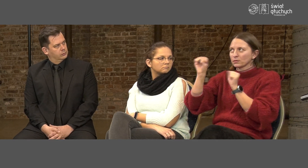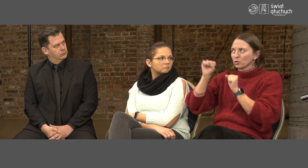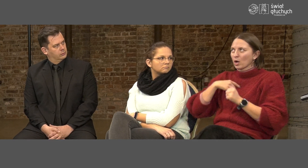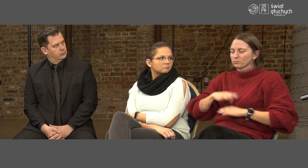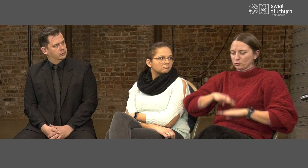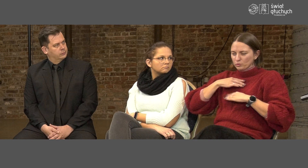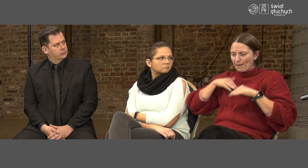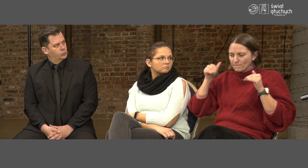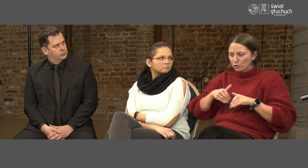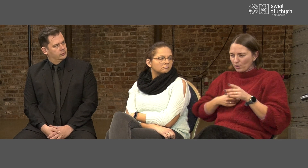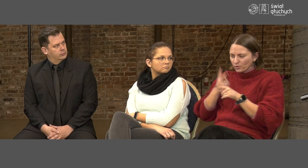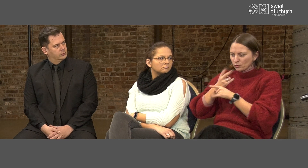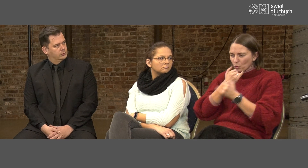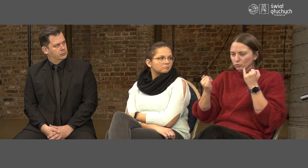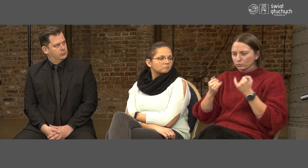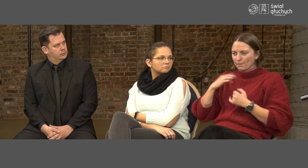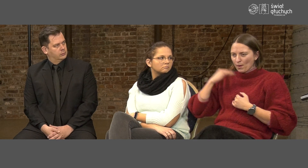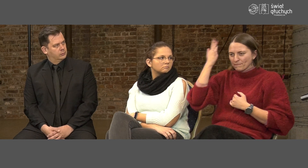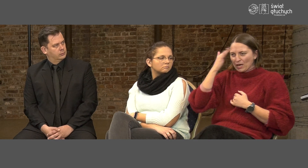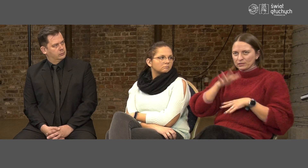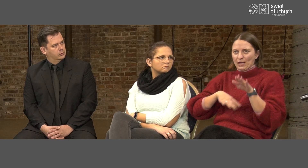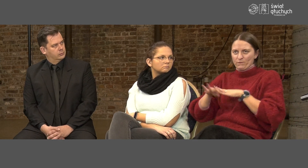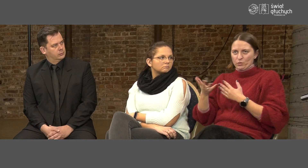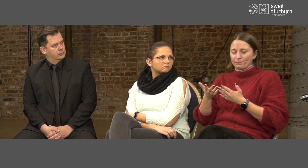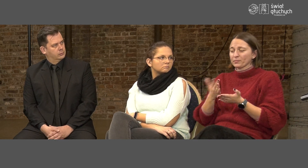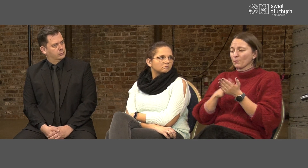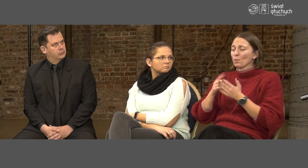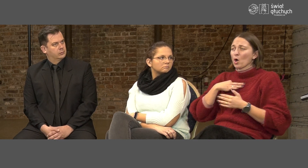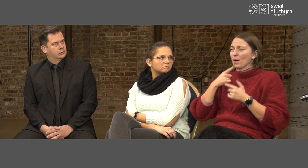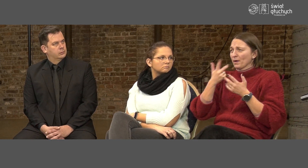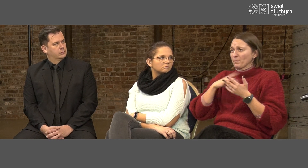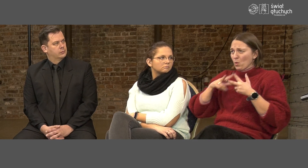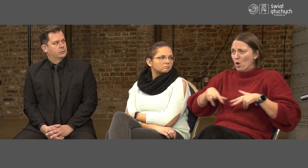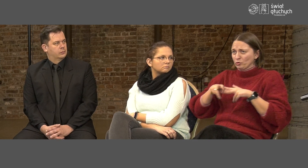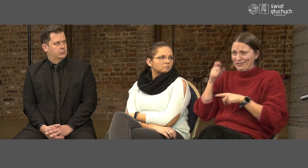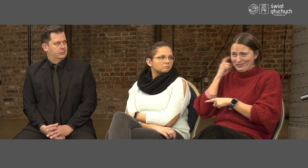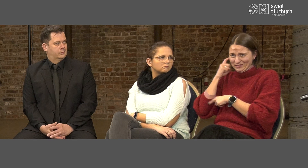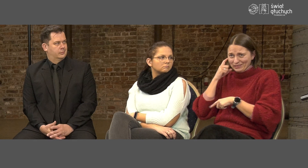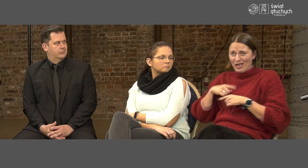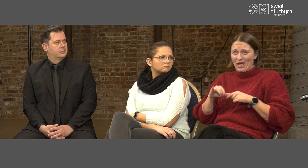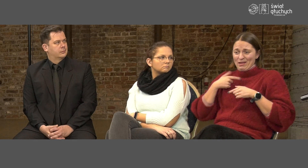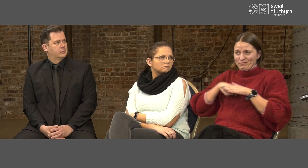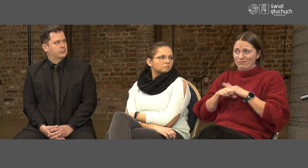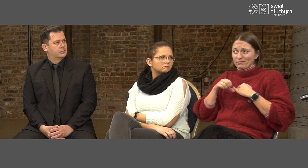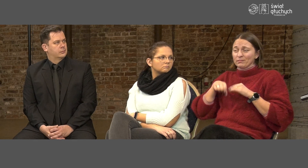that you can raise your self-worth, achieve professionally, and fulfill your dreams. My family is hearing, and I was born deaf.